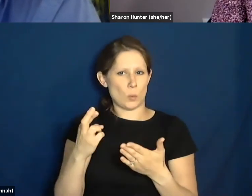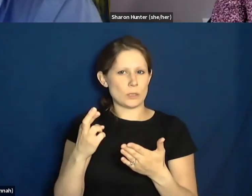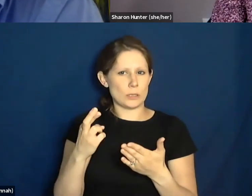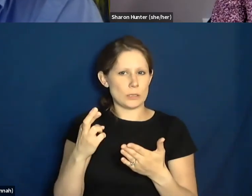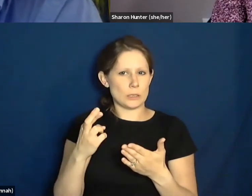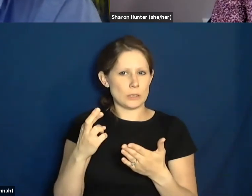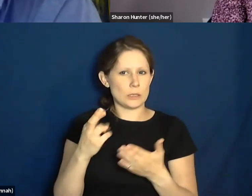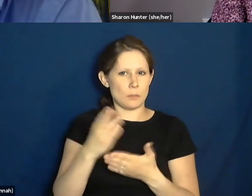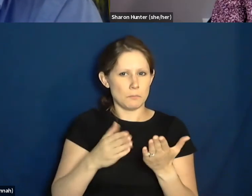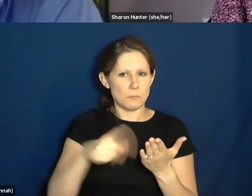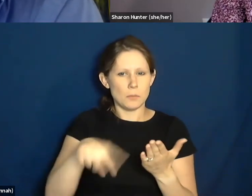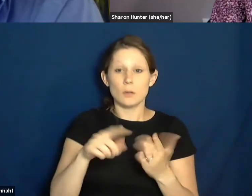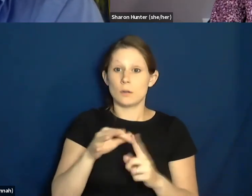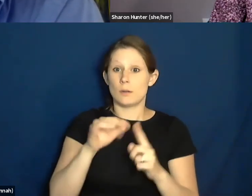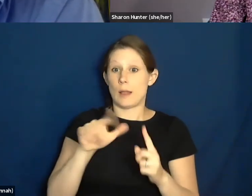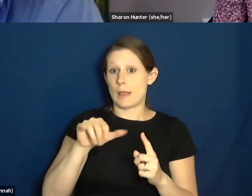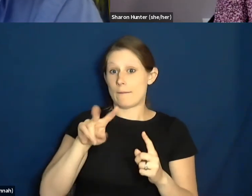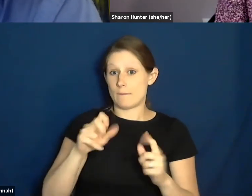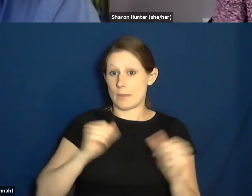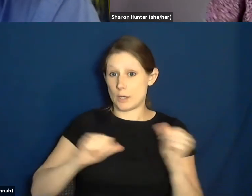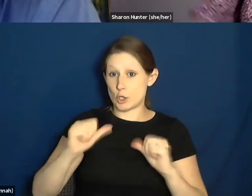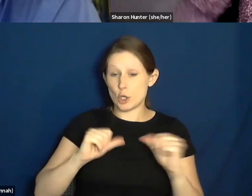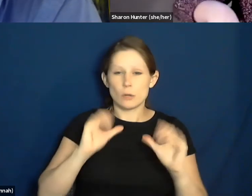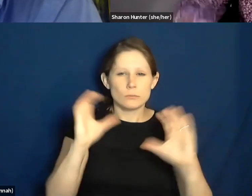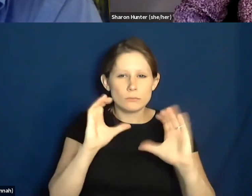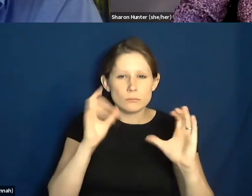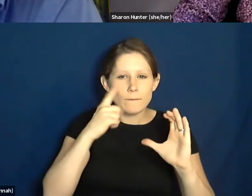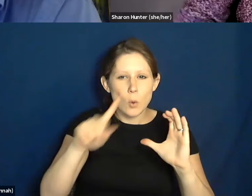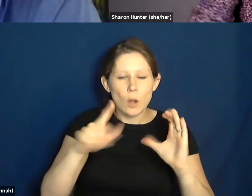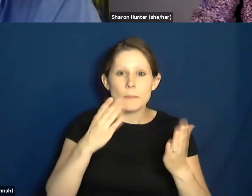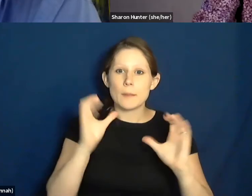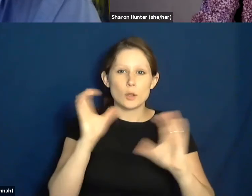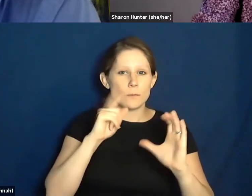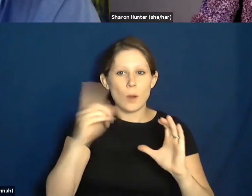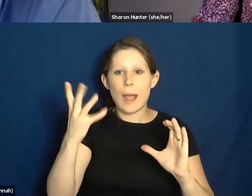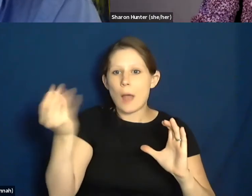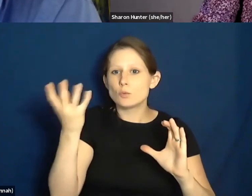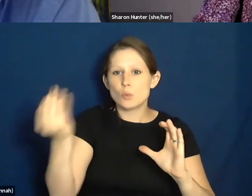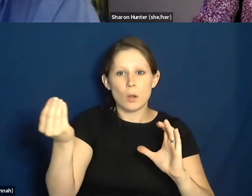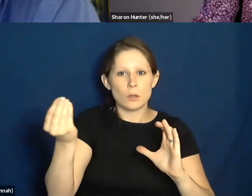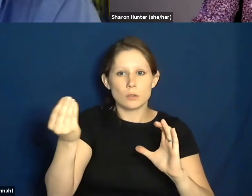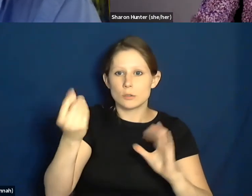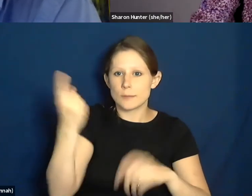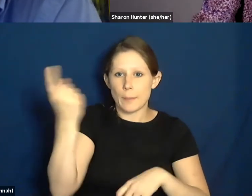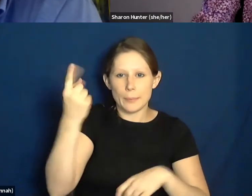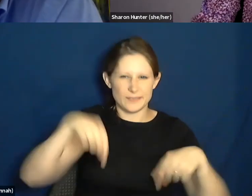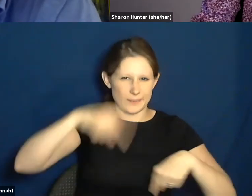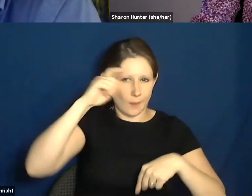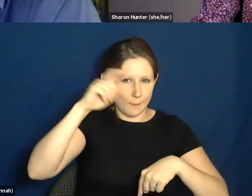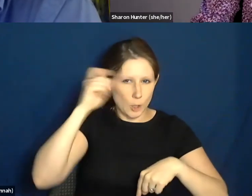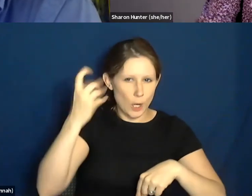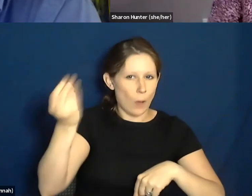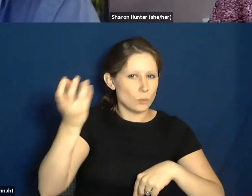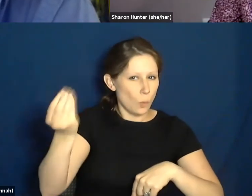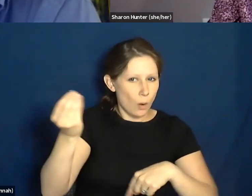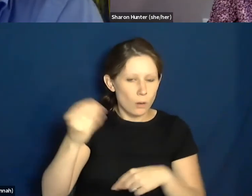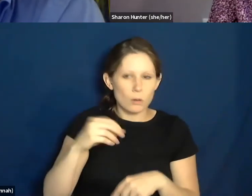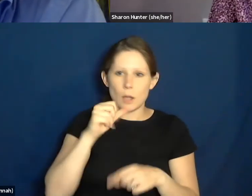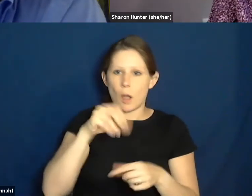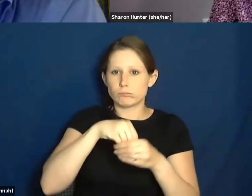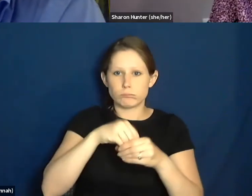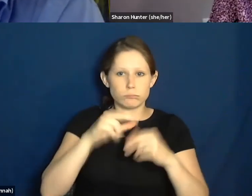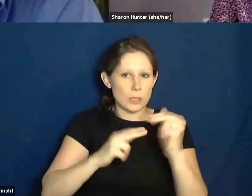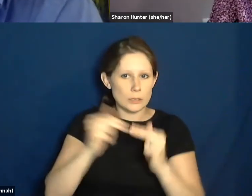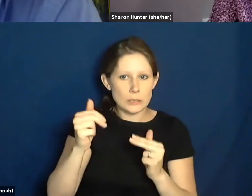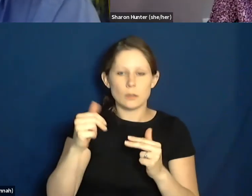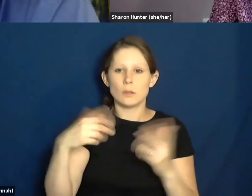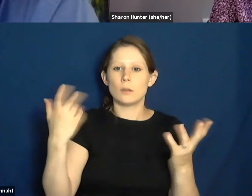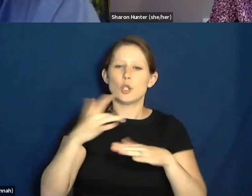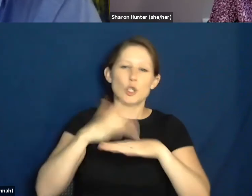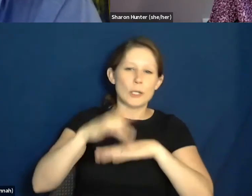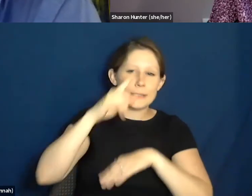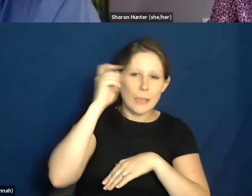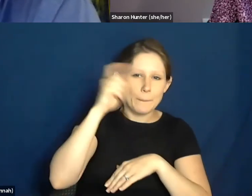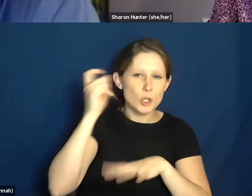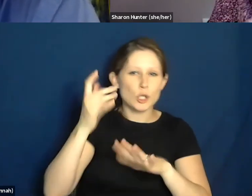with live theater, make look for an outdoor venue this summer. Larger venues you would not consider,